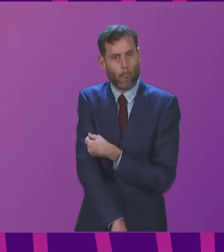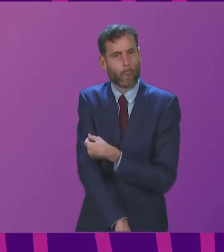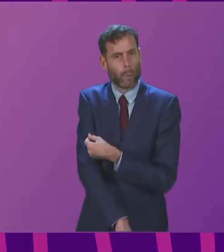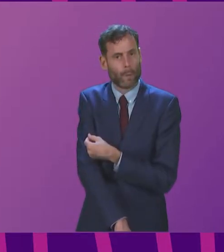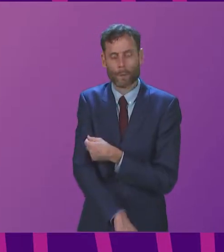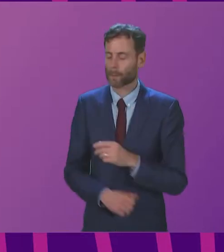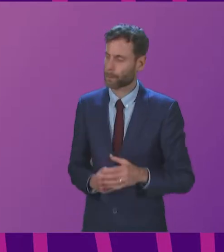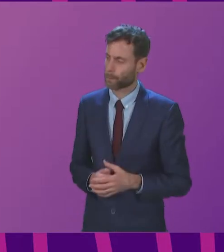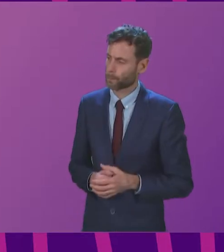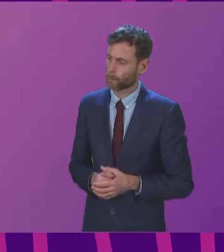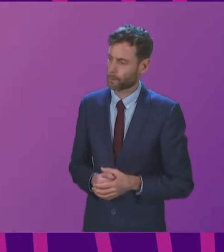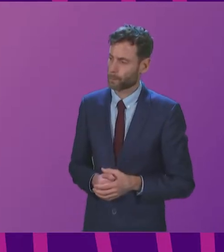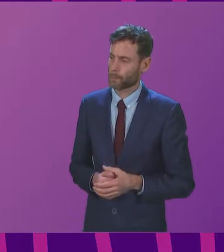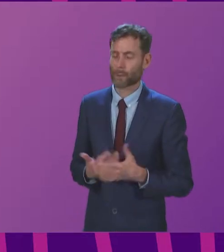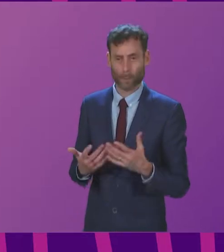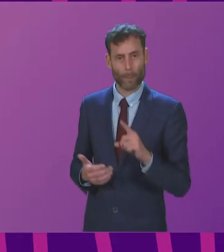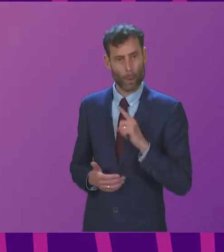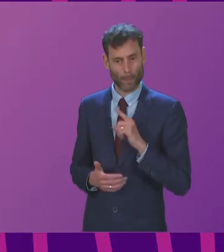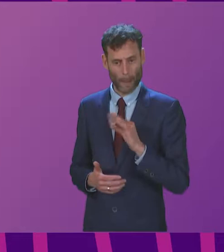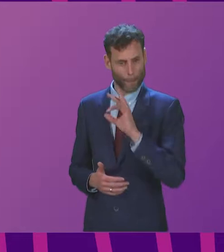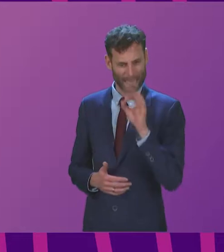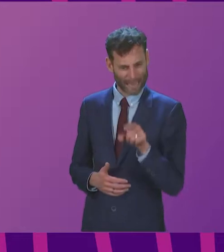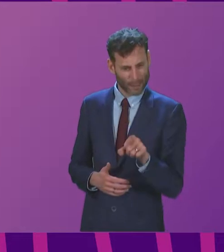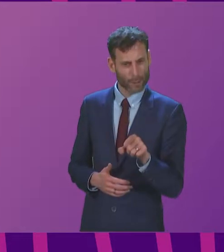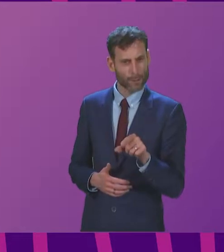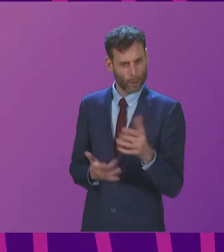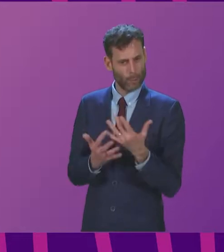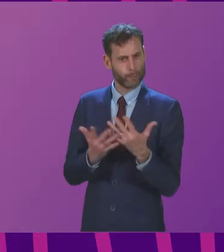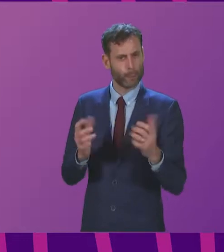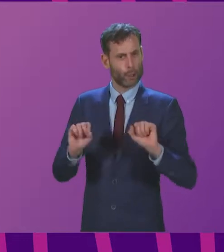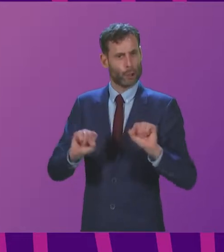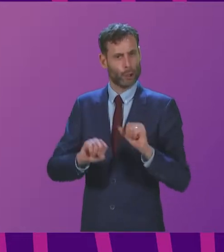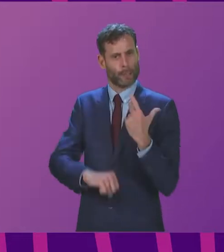parts of the population in which uptake rates are not as high as they are overall. Young people are, of course, one of those groups.